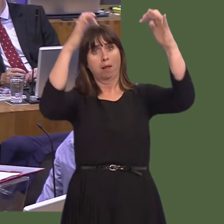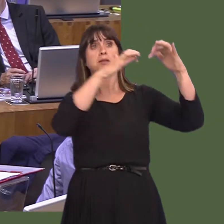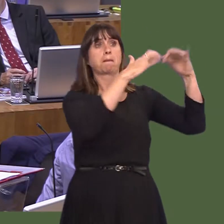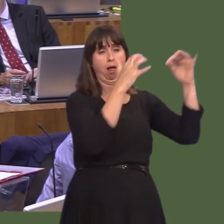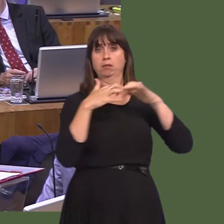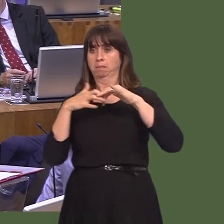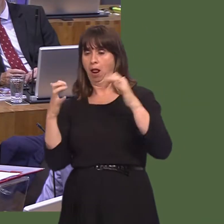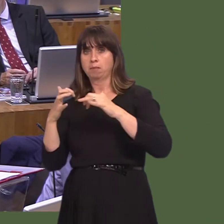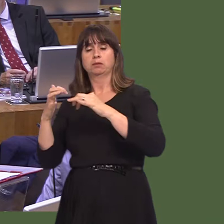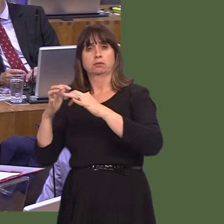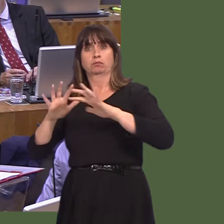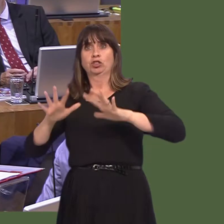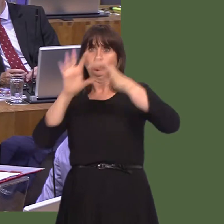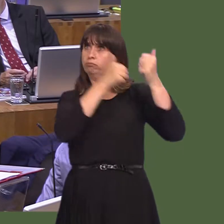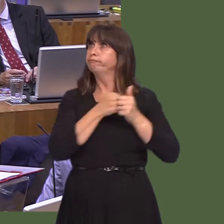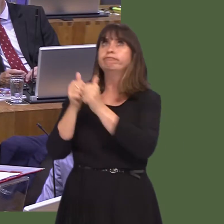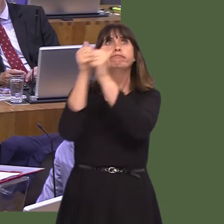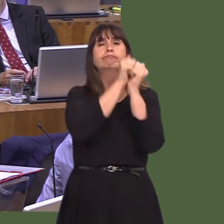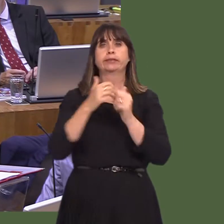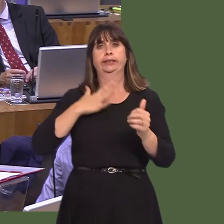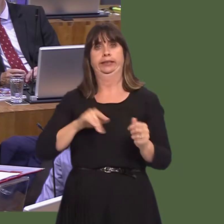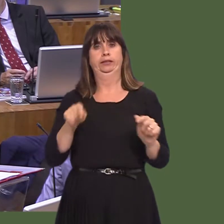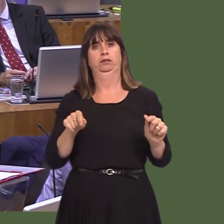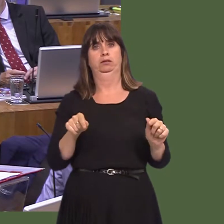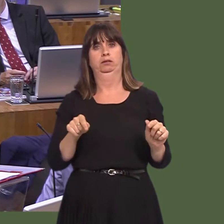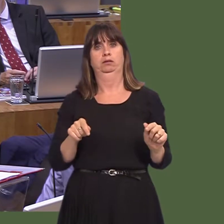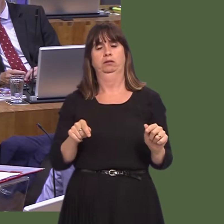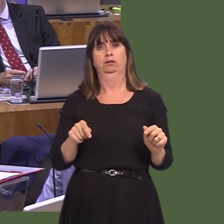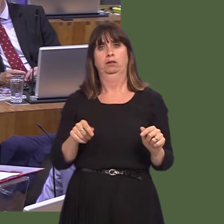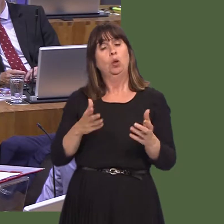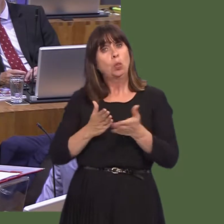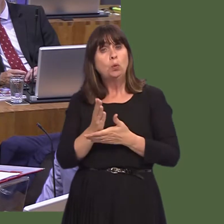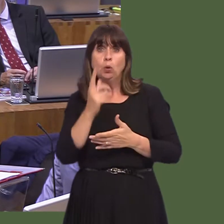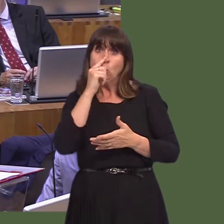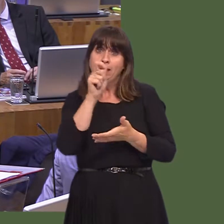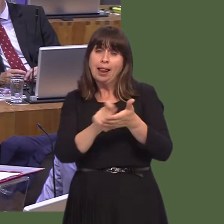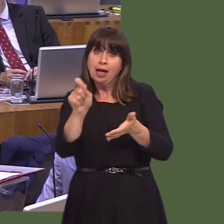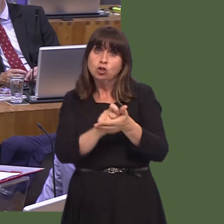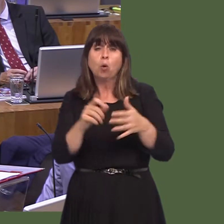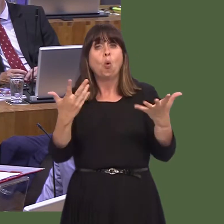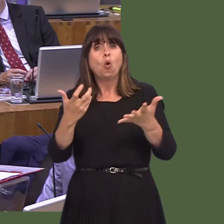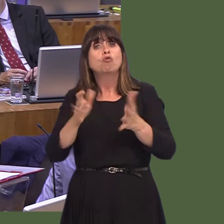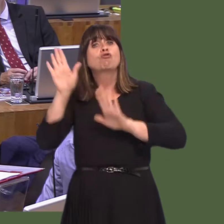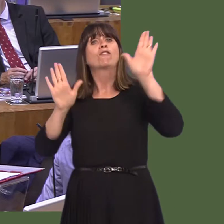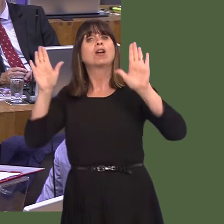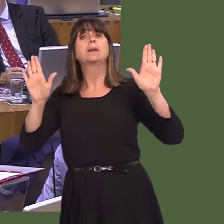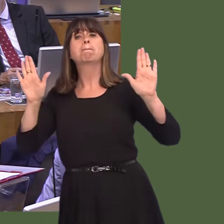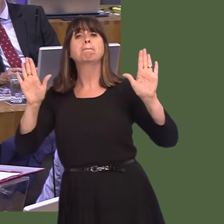If that doesn't happen, the matter would either have to be settled through an election or indeed, possibly, by a referendum on the deal itself.